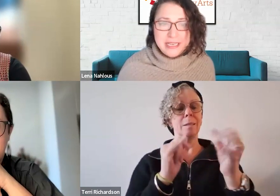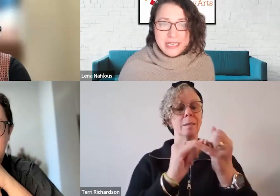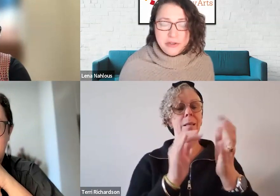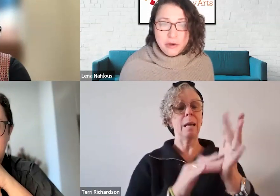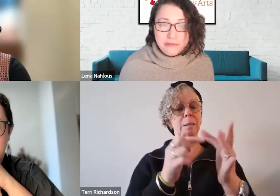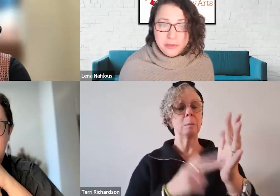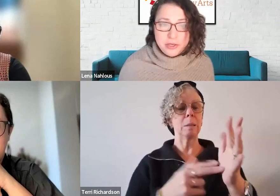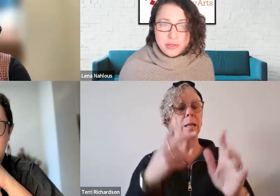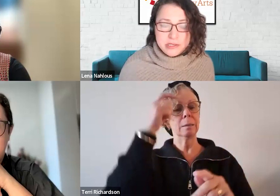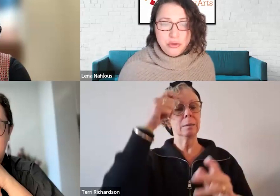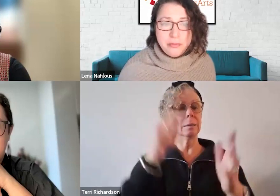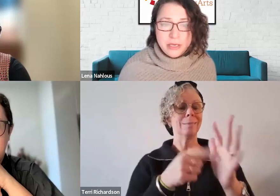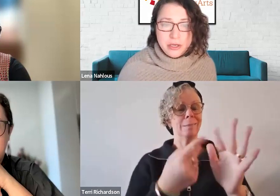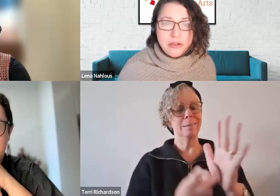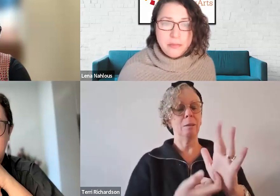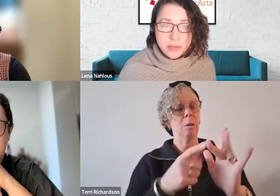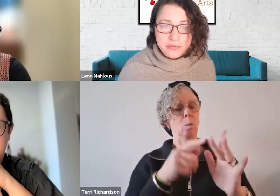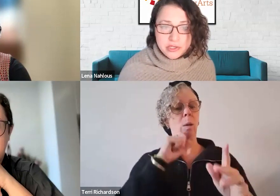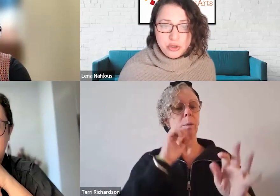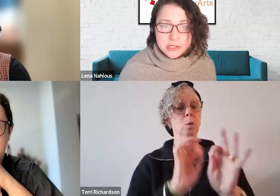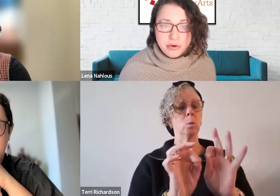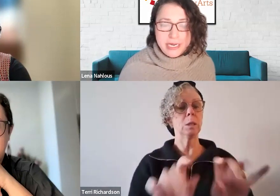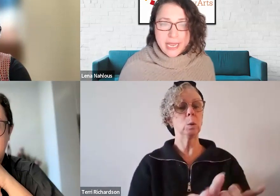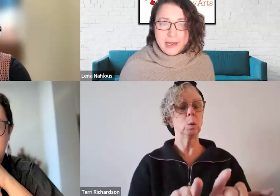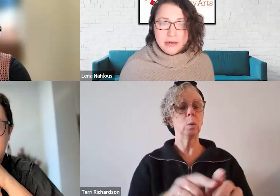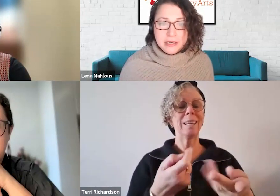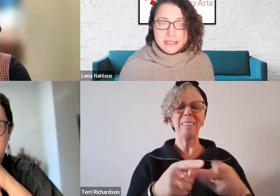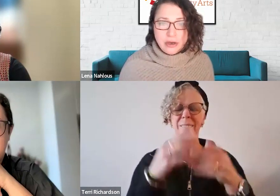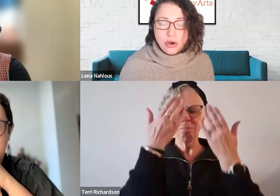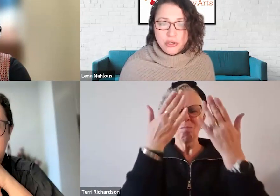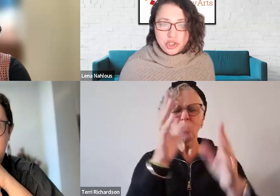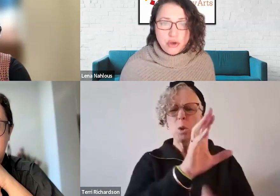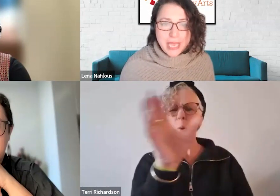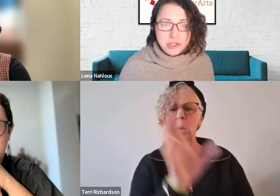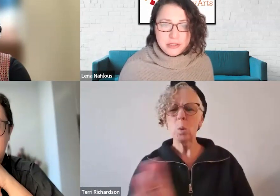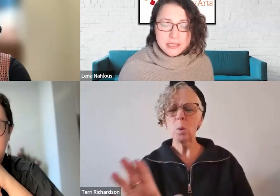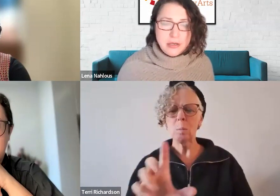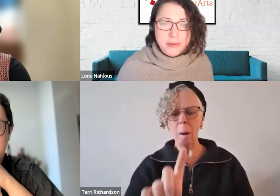If you're not familiar with Zoom, go to the bottom of your Zoom screen and click on 'Show Captions' and you'll